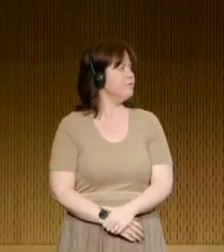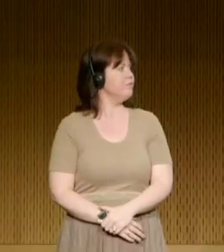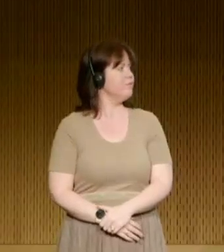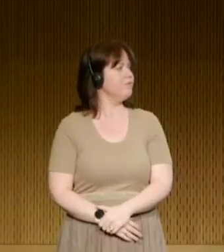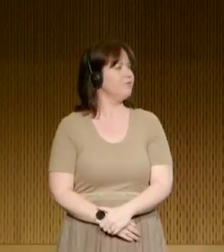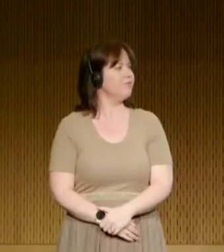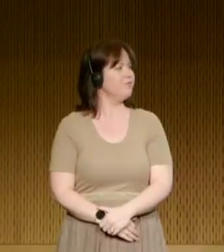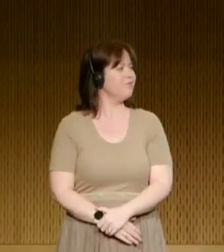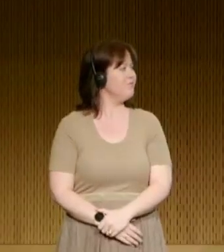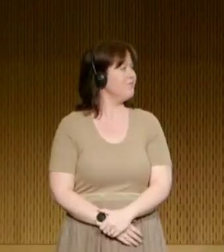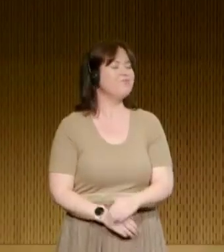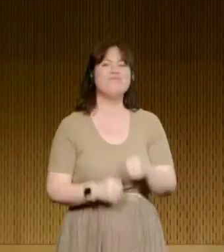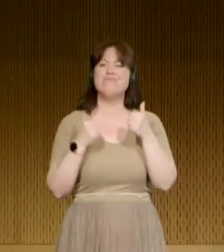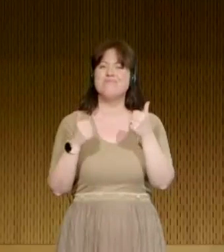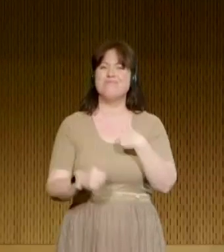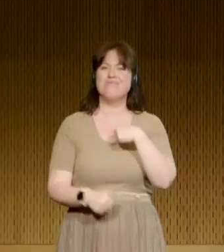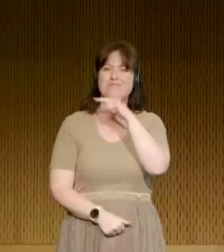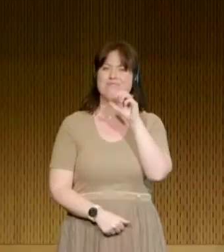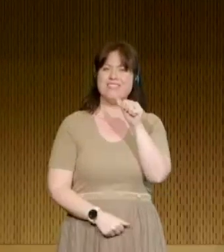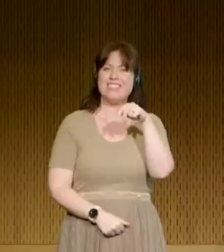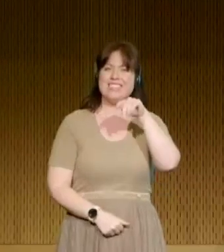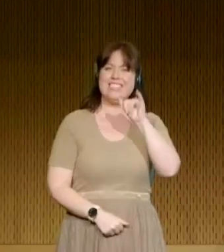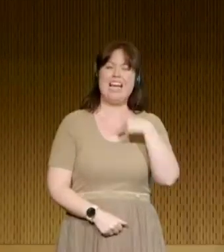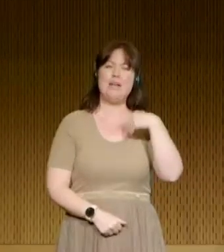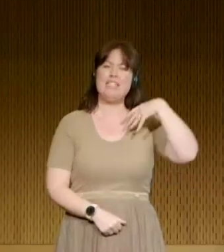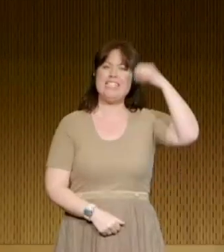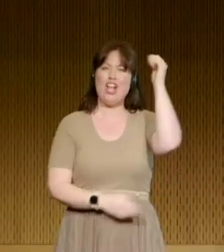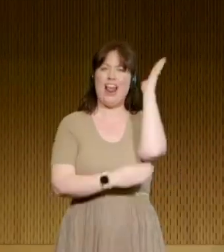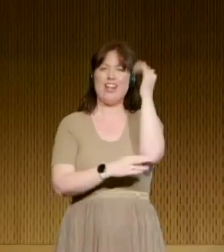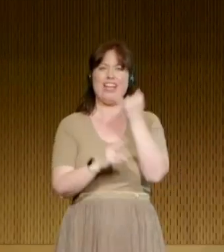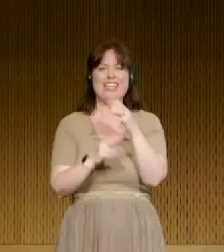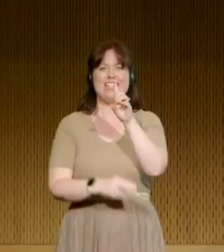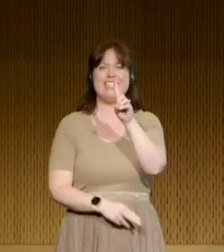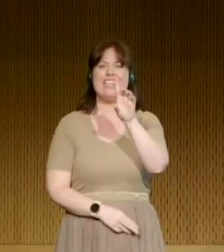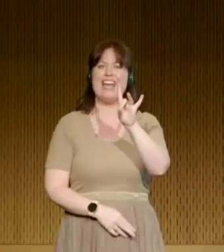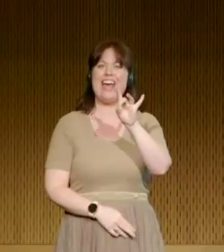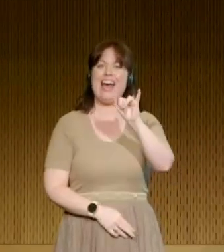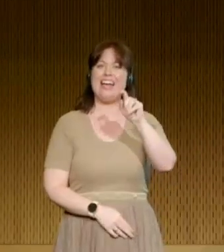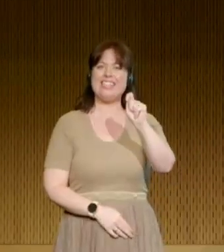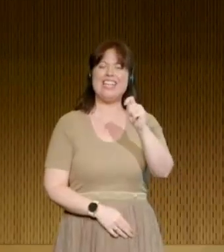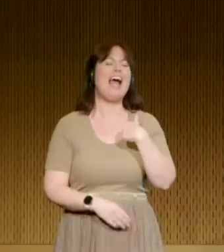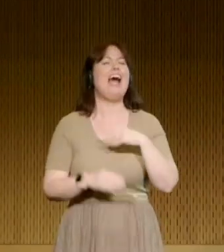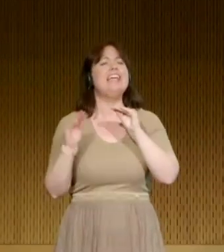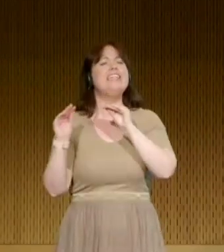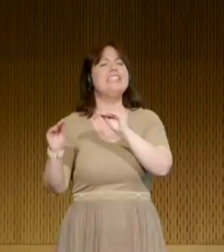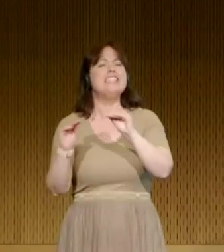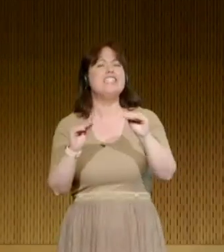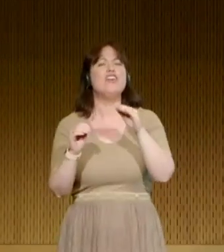Thank you. My name is Anita and I'm senior lecturer in DKIT. I teach across the midwifery and